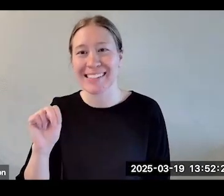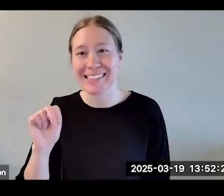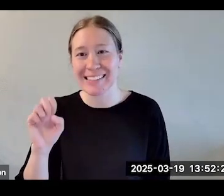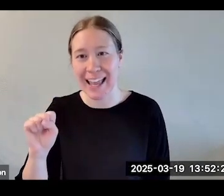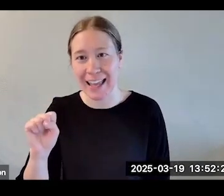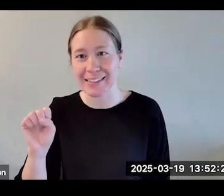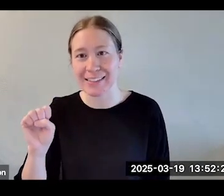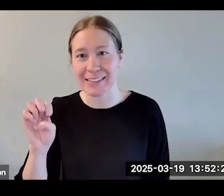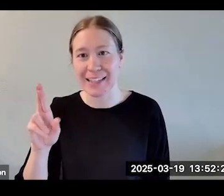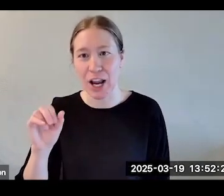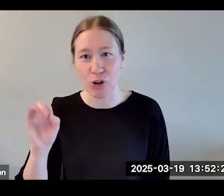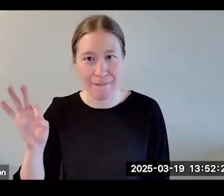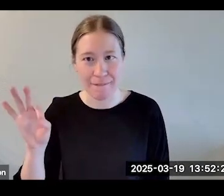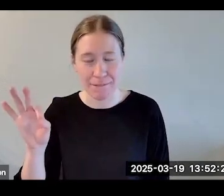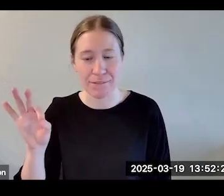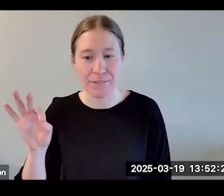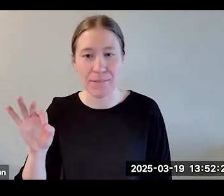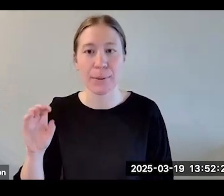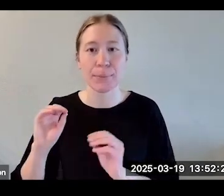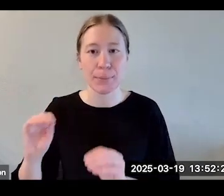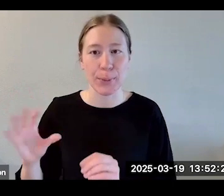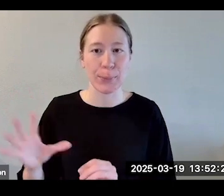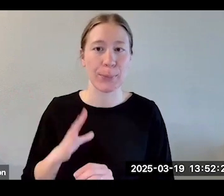If you're using images, you should have text alternatives.